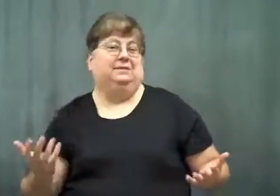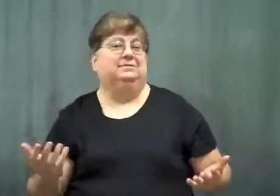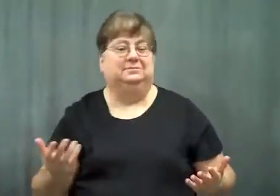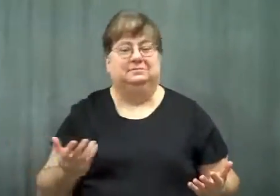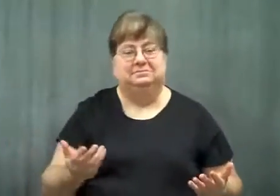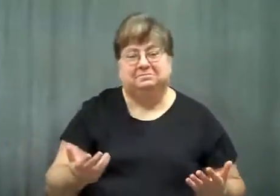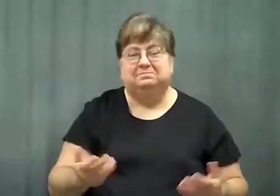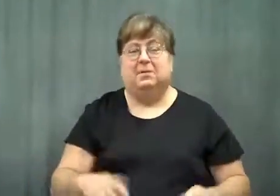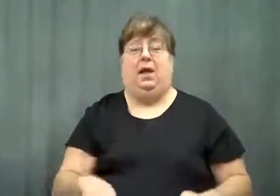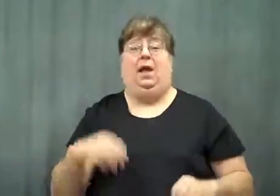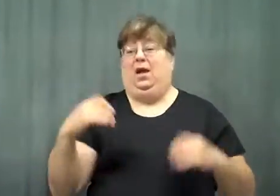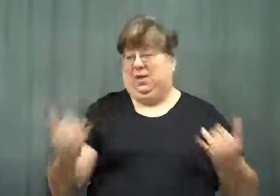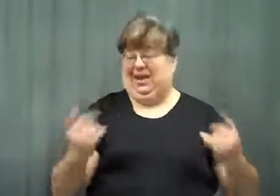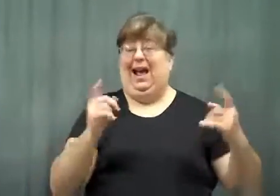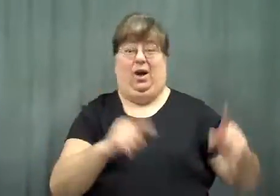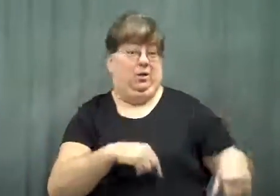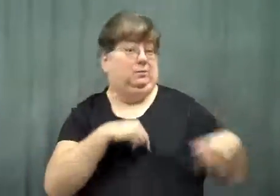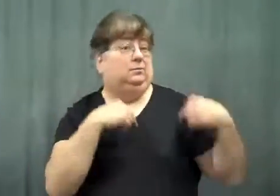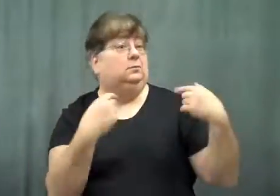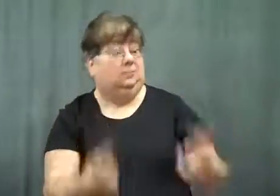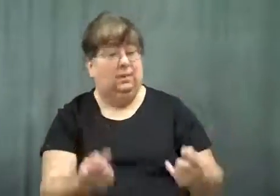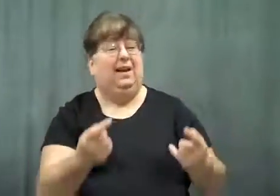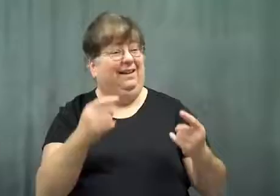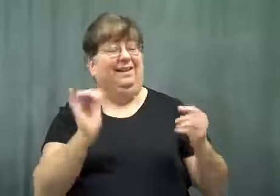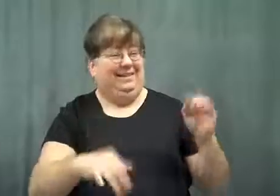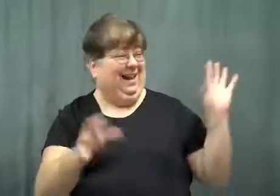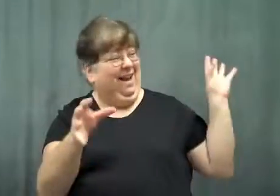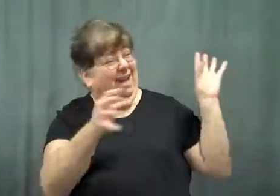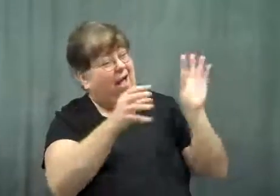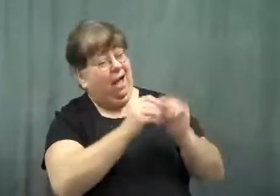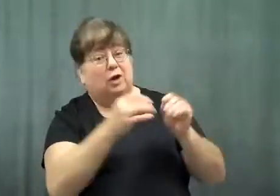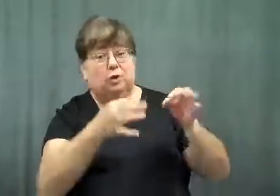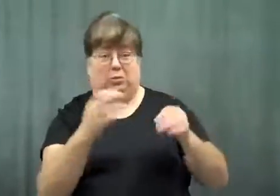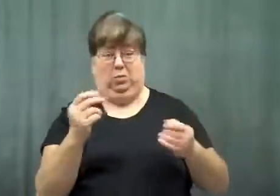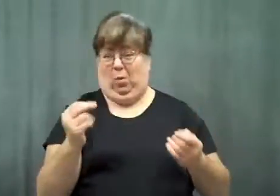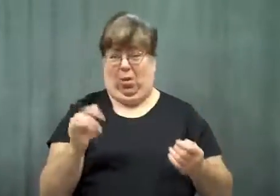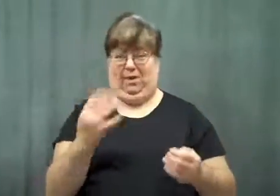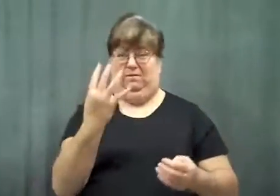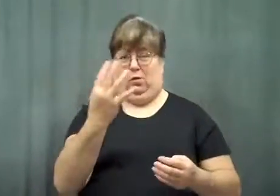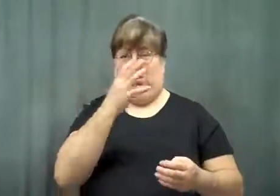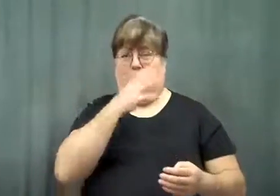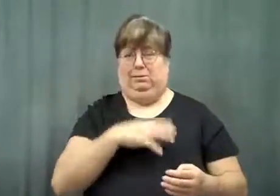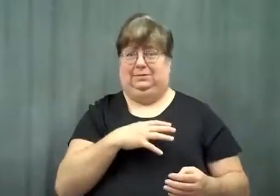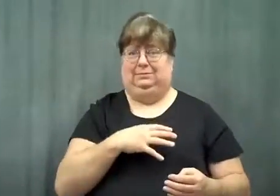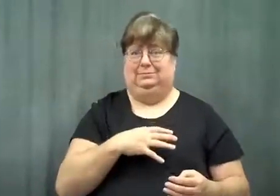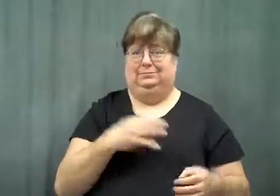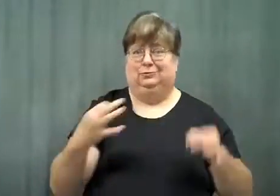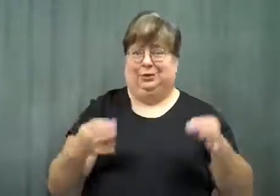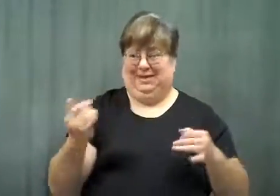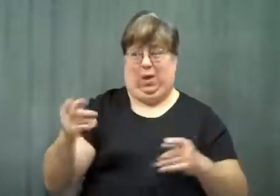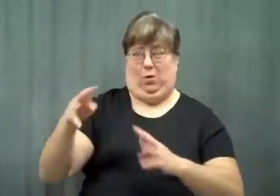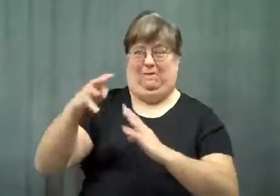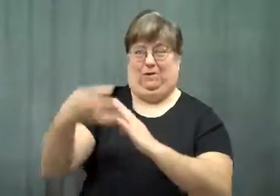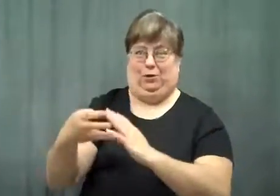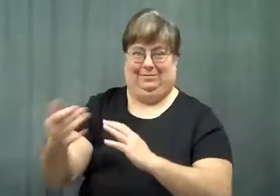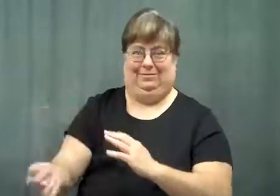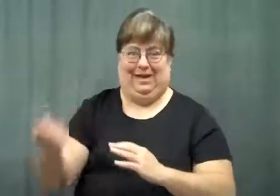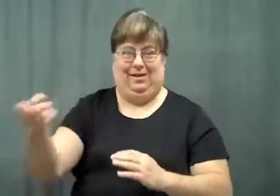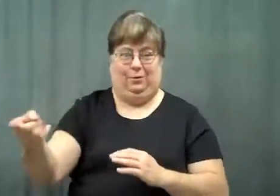There have only been four women judges in the history of the Supreme Court. Kagan is the fourth.